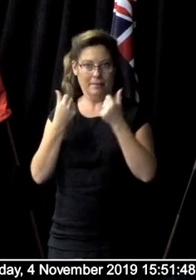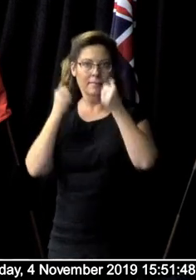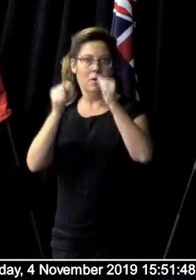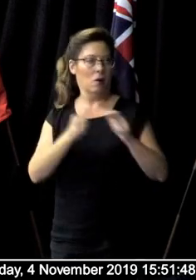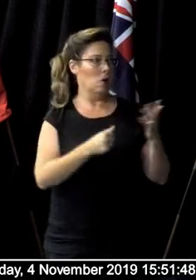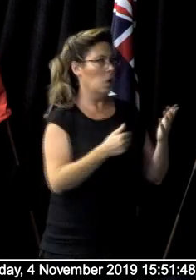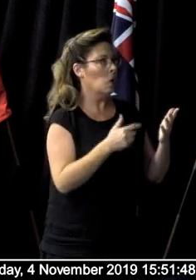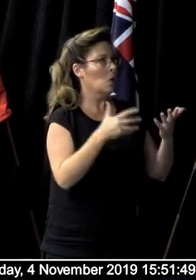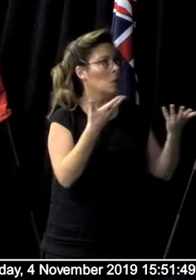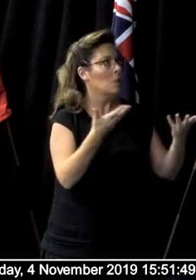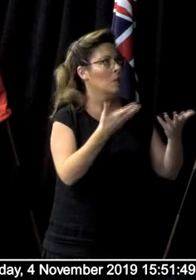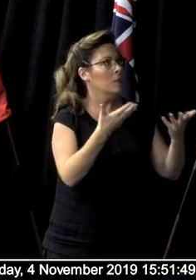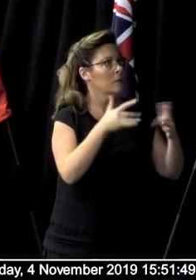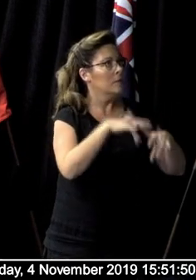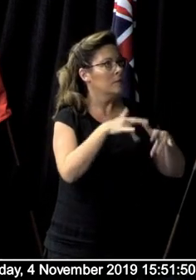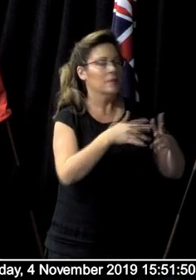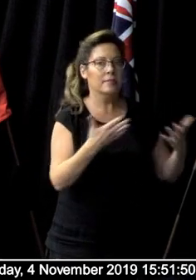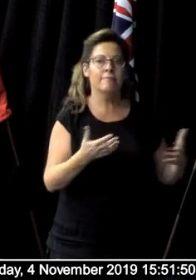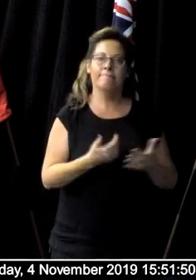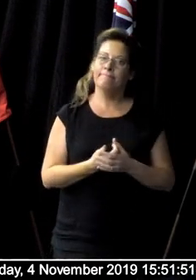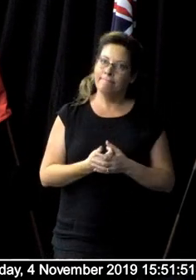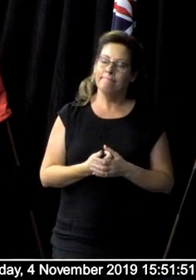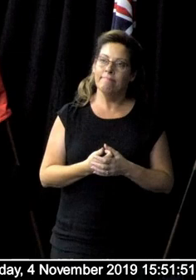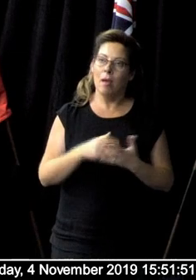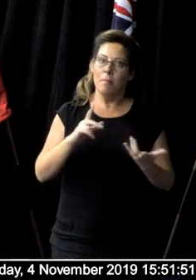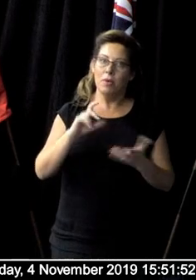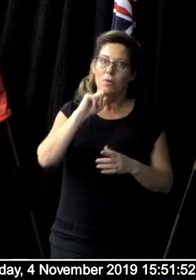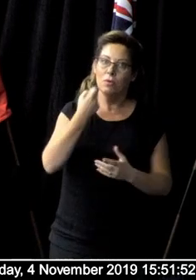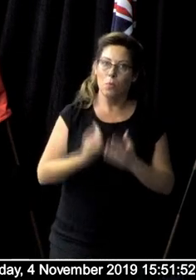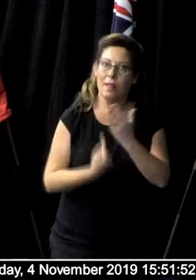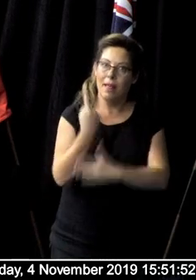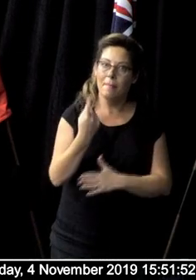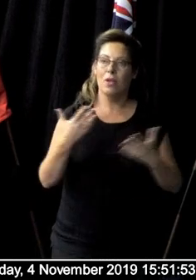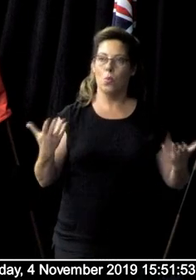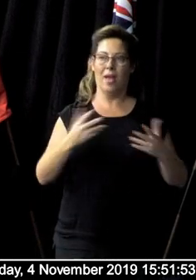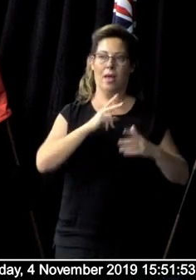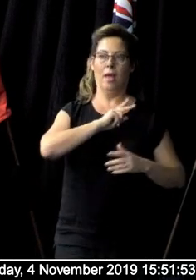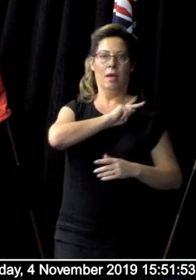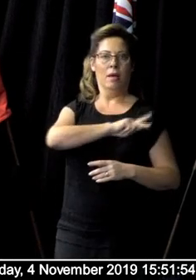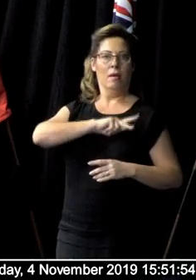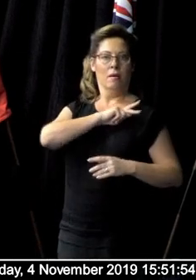that families can be – because there will be times when professionals fall short of